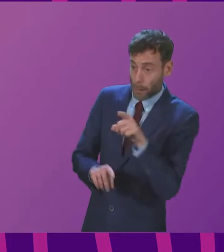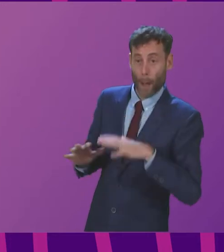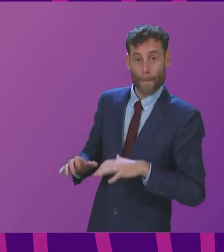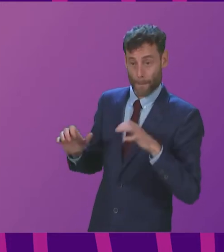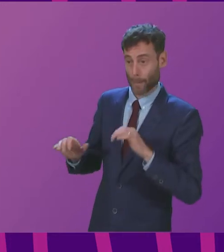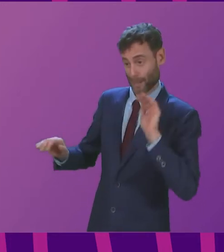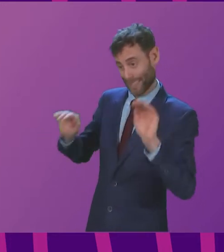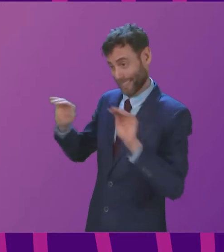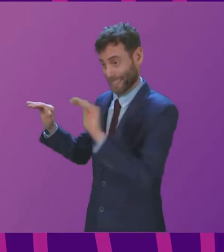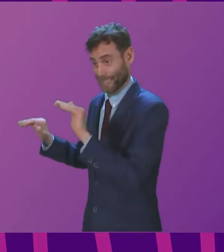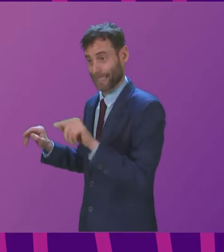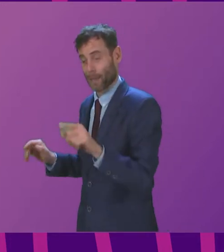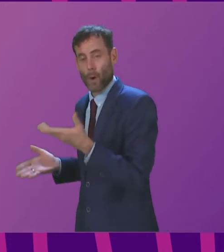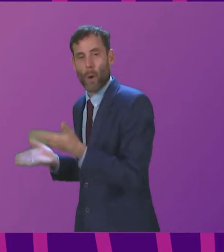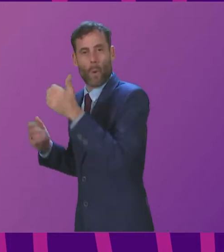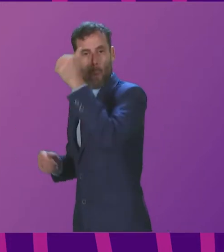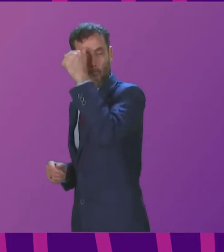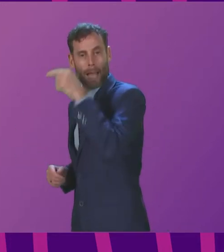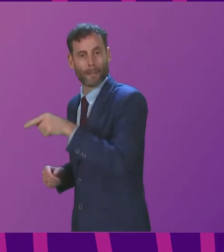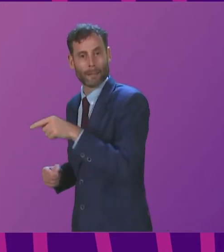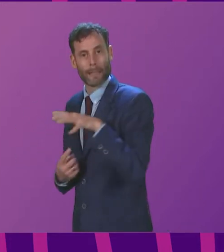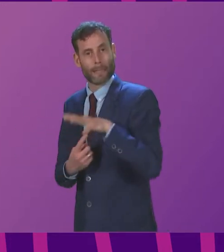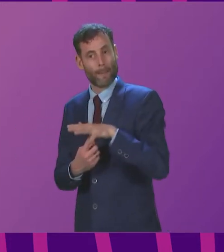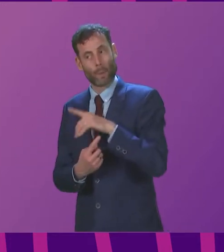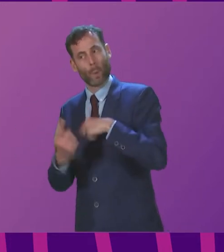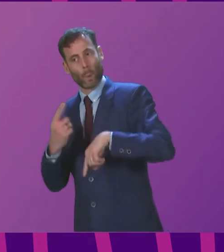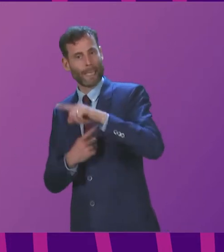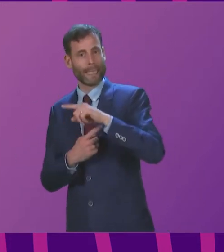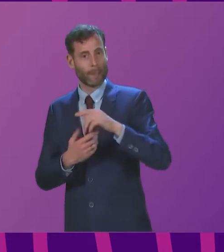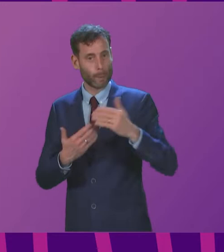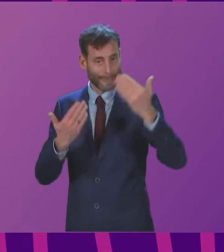in their constituency. It is vital that pregnant women come forward for the vaccination,